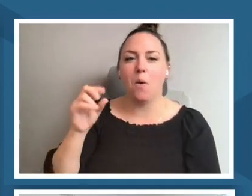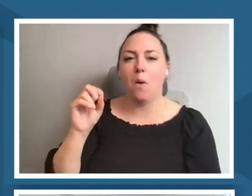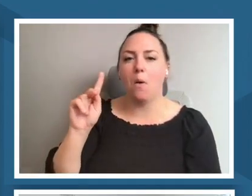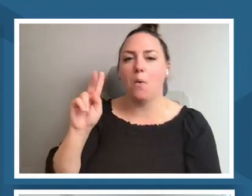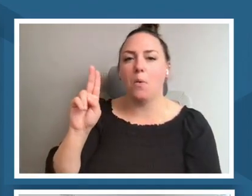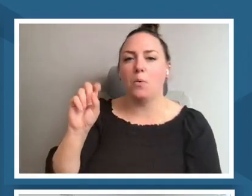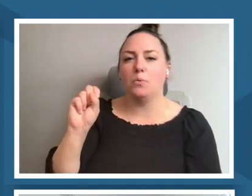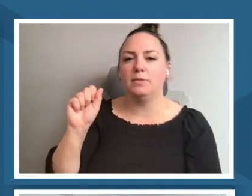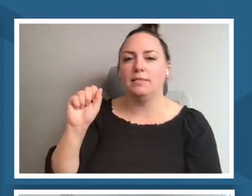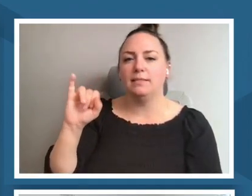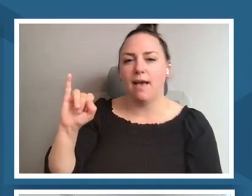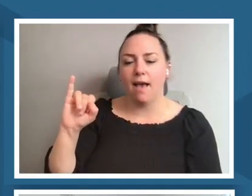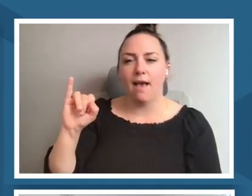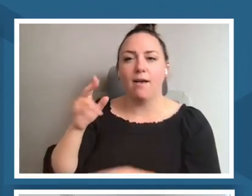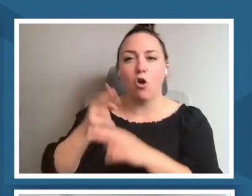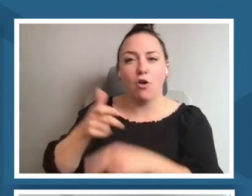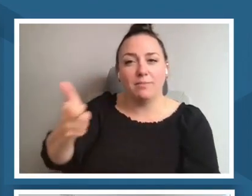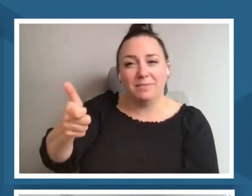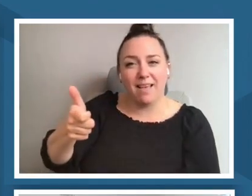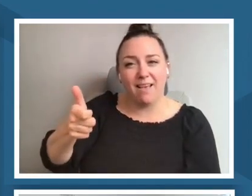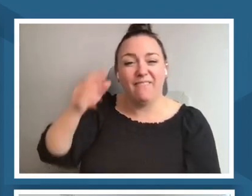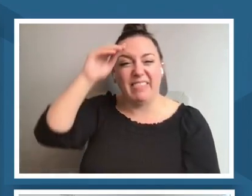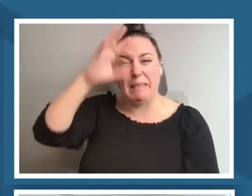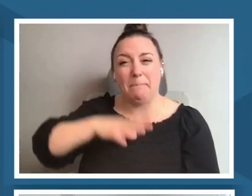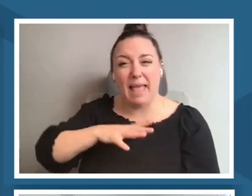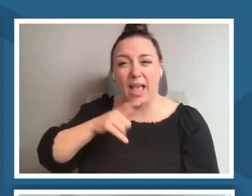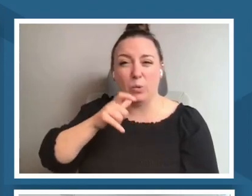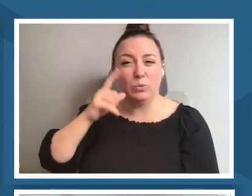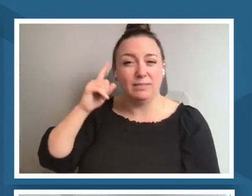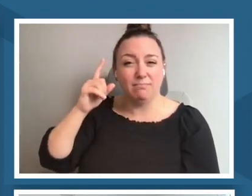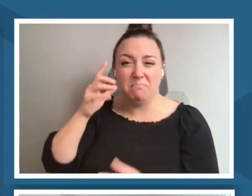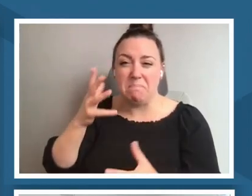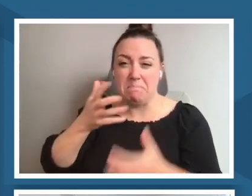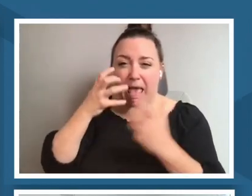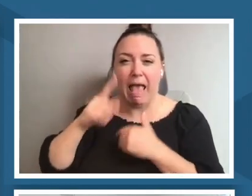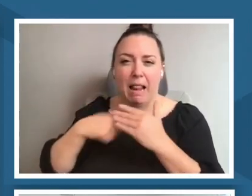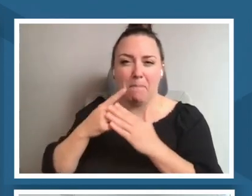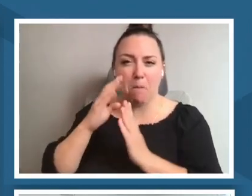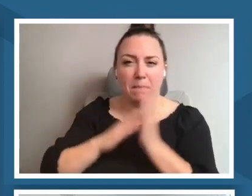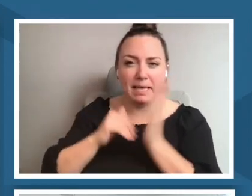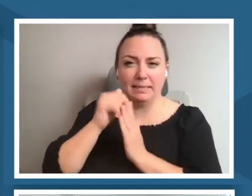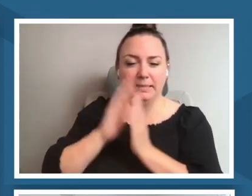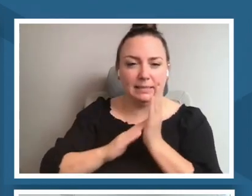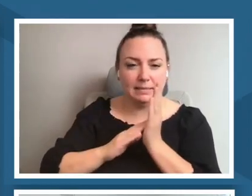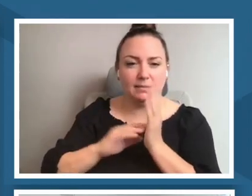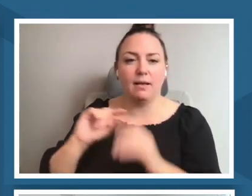about painting and the thunder god comes from japanese